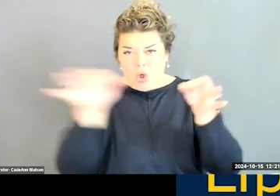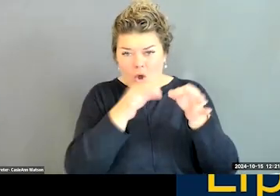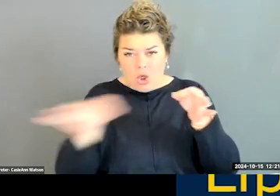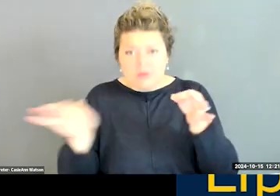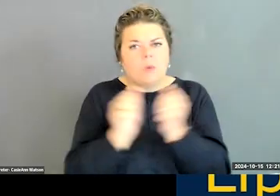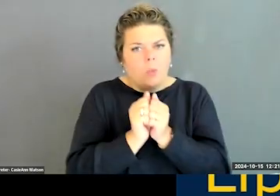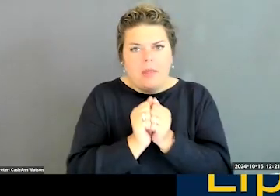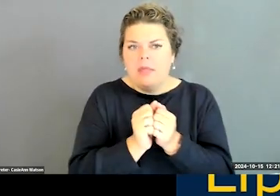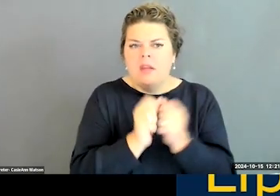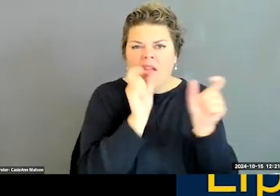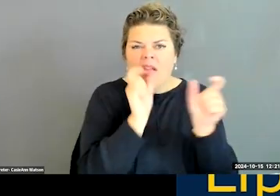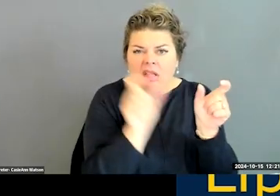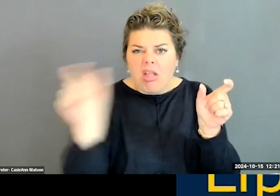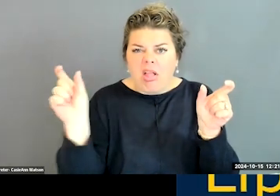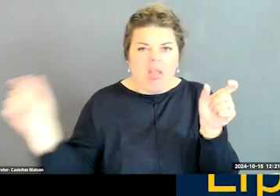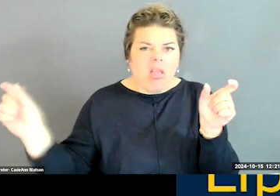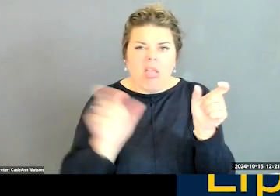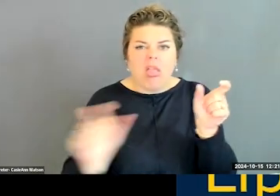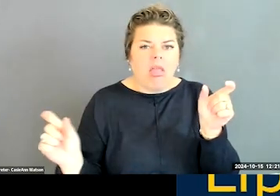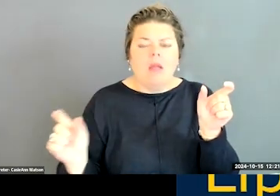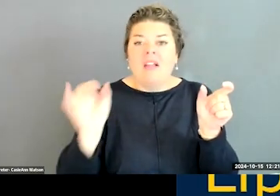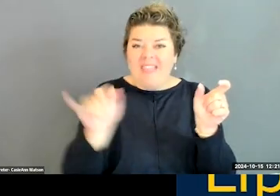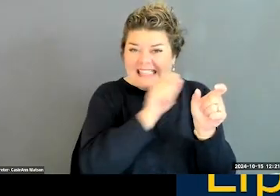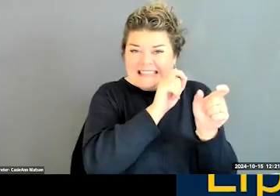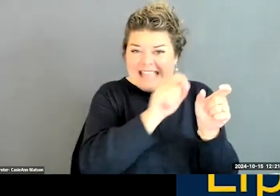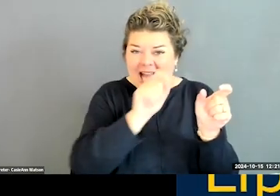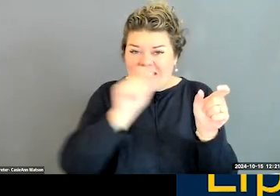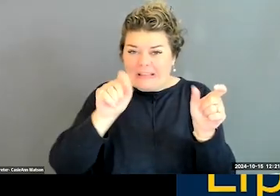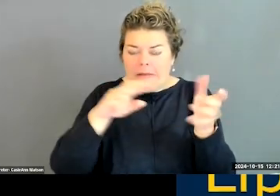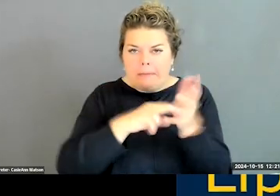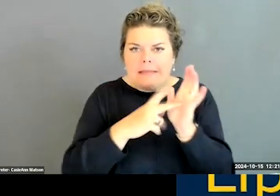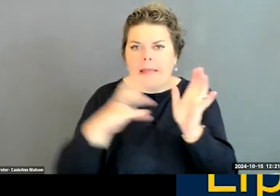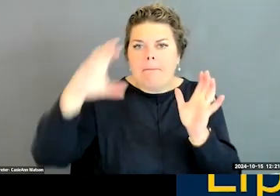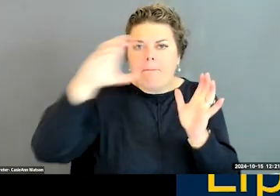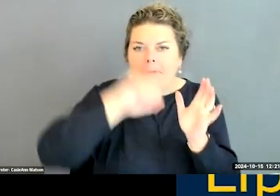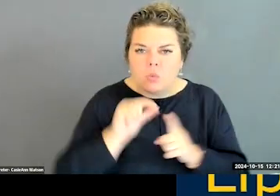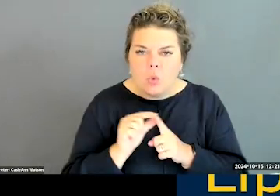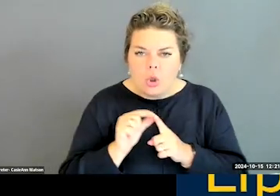with a bunch of dashes, and each of those dashes represents a missed word.